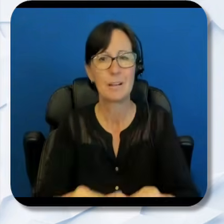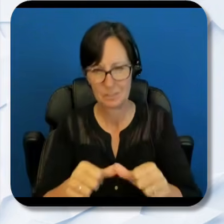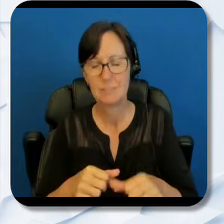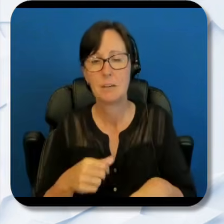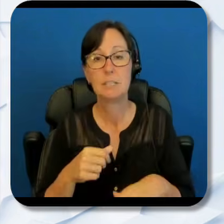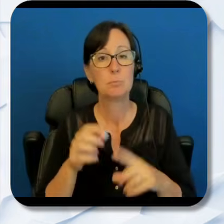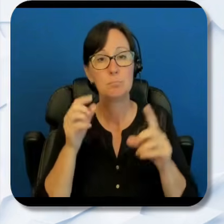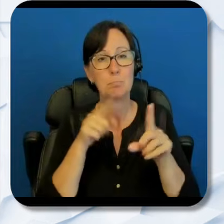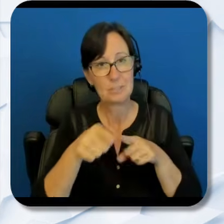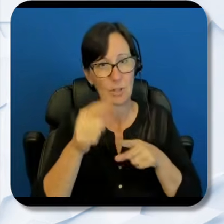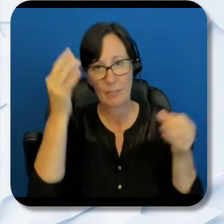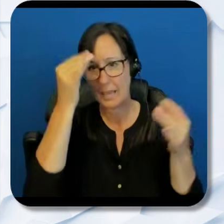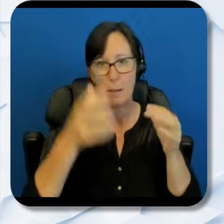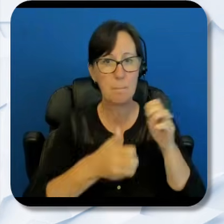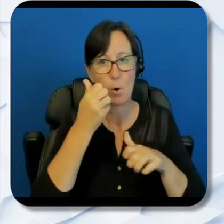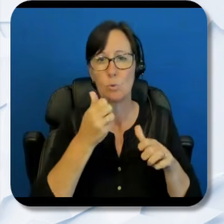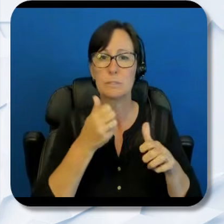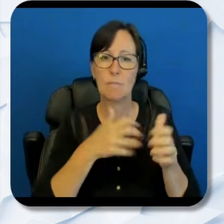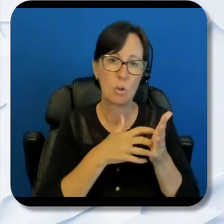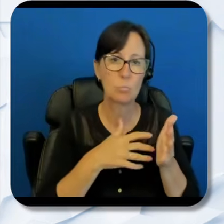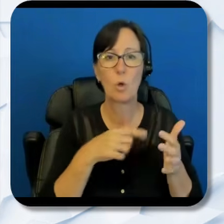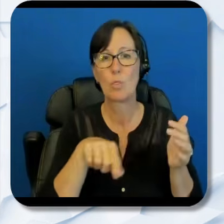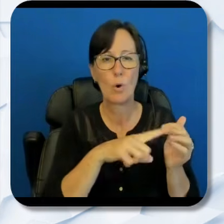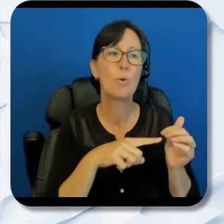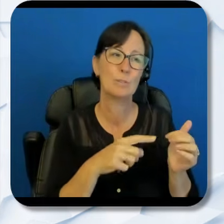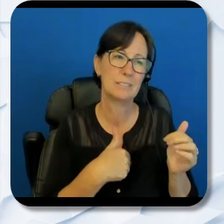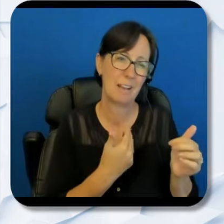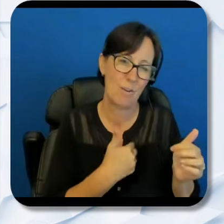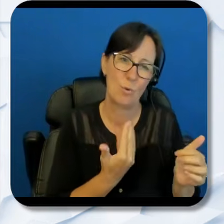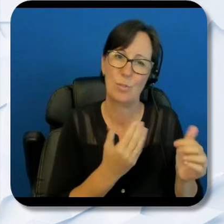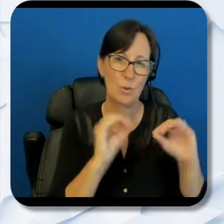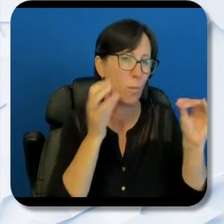about our most vulnerable students, such as those that are unaccompanied homeless youth.